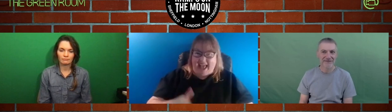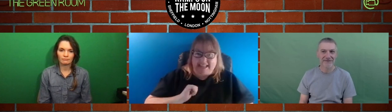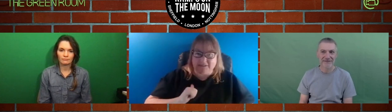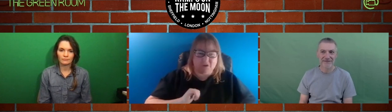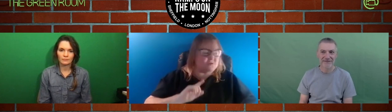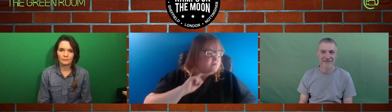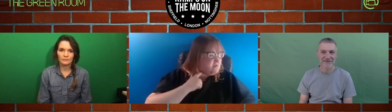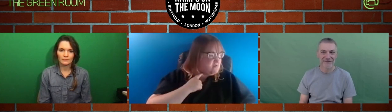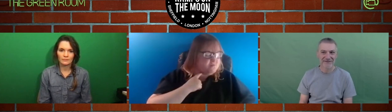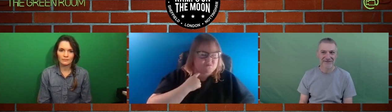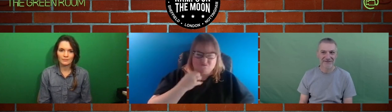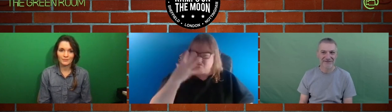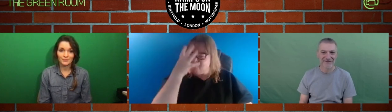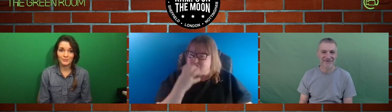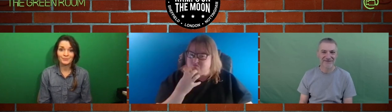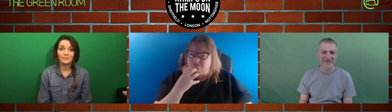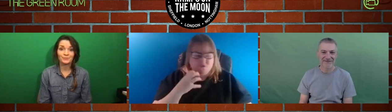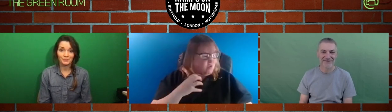horrible to the Deaf boy that comes into